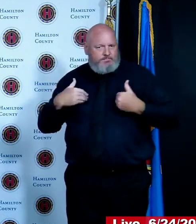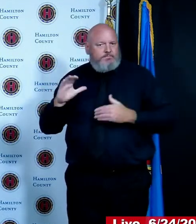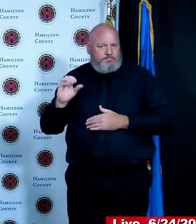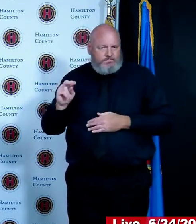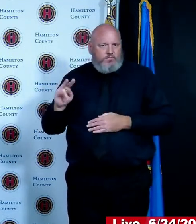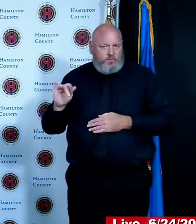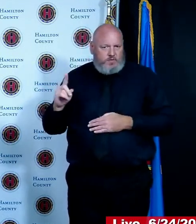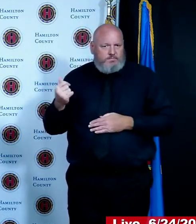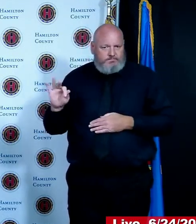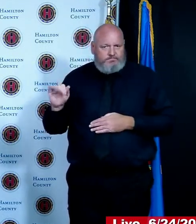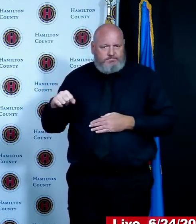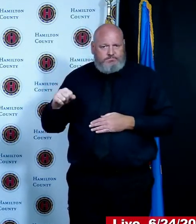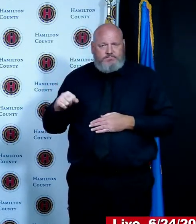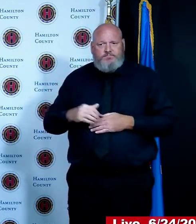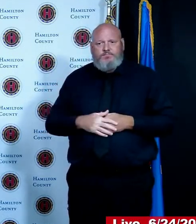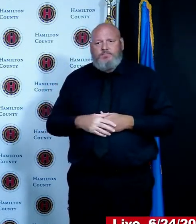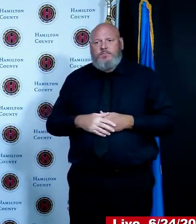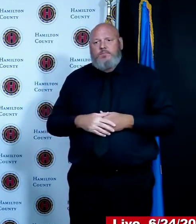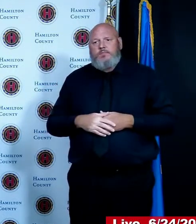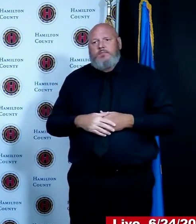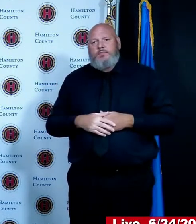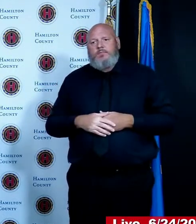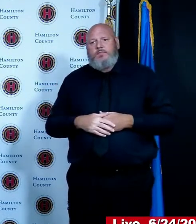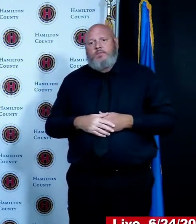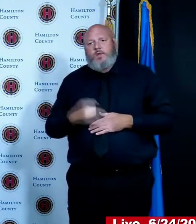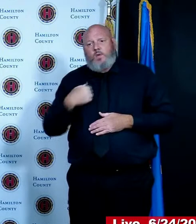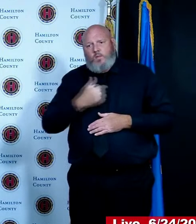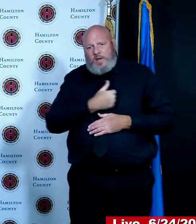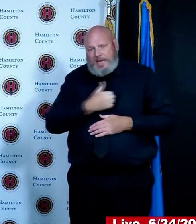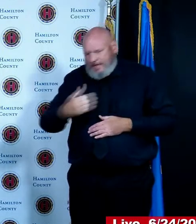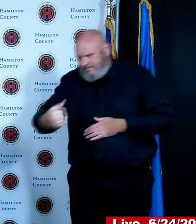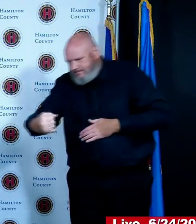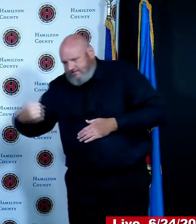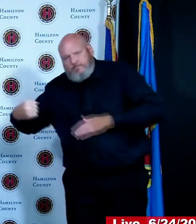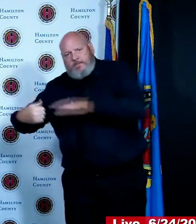and slowing the spread of the pandemic within that nursing home so I